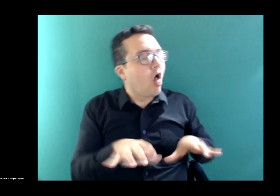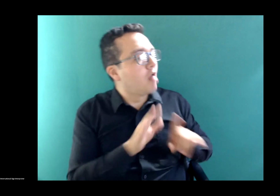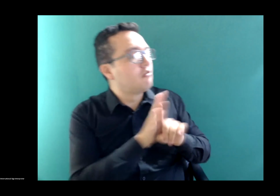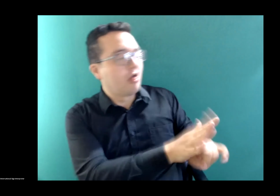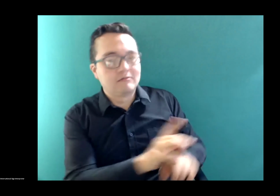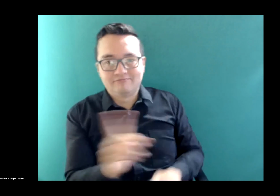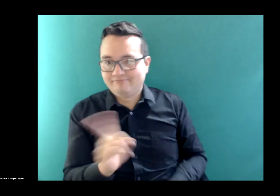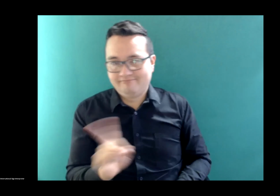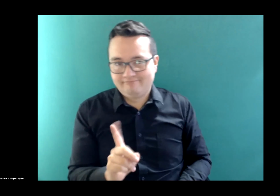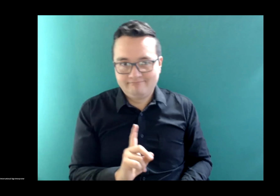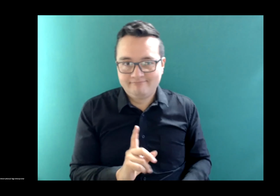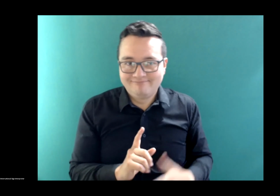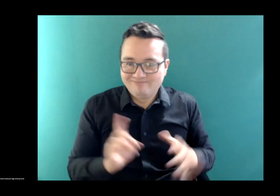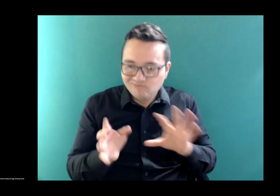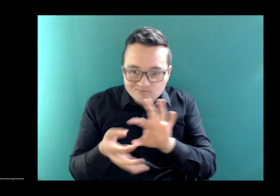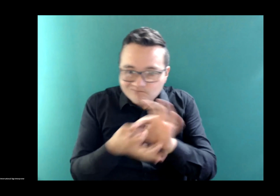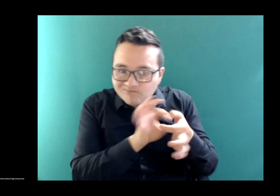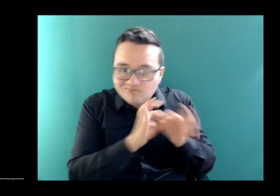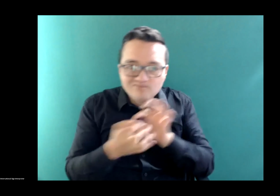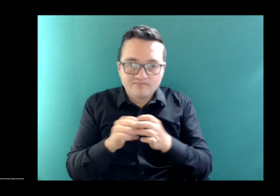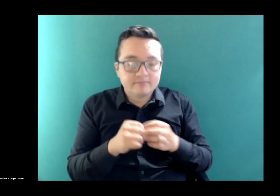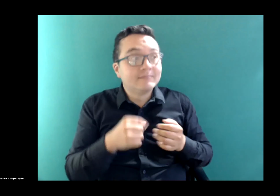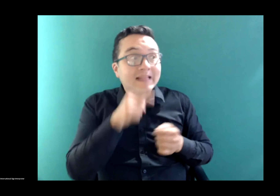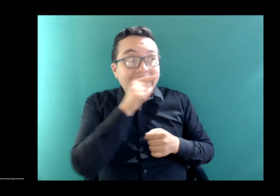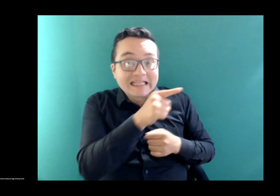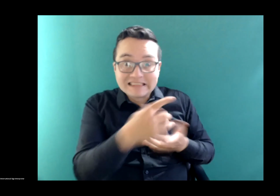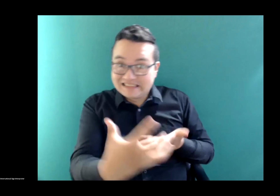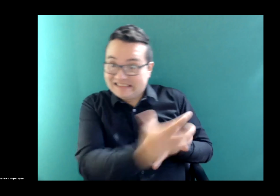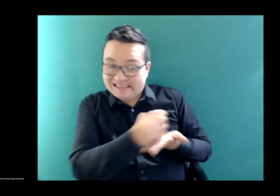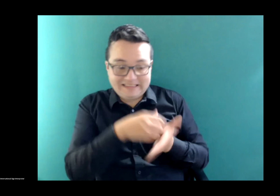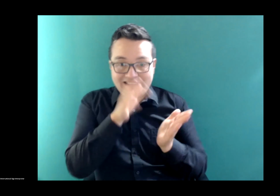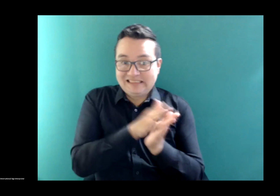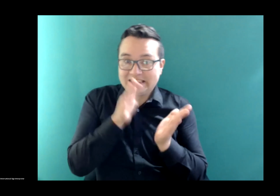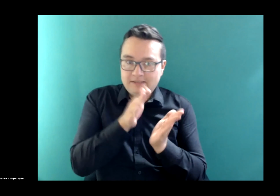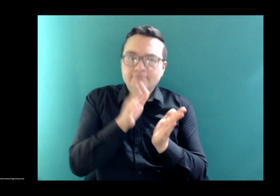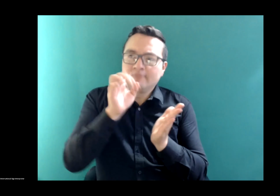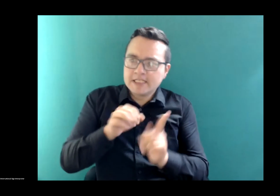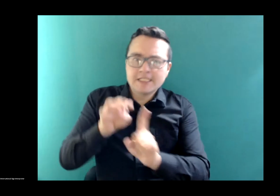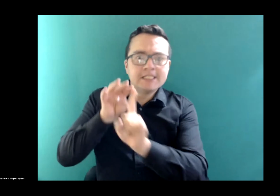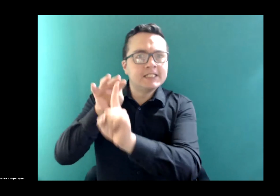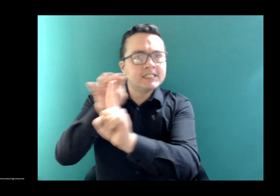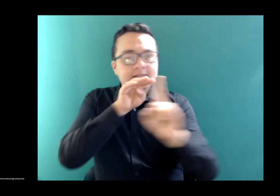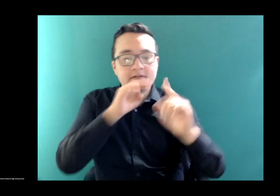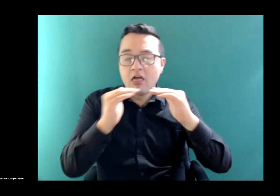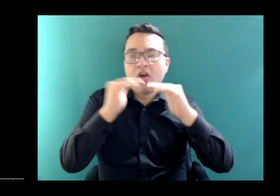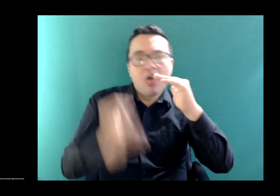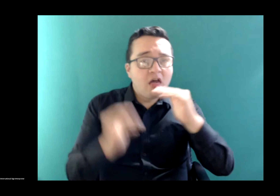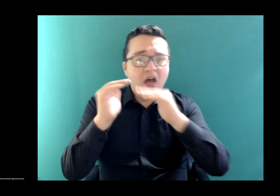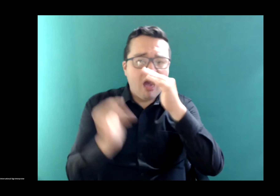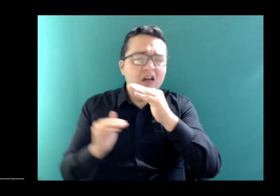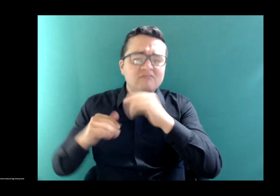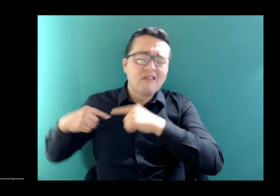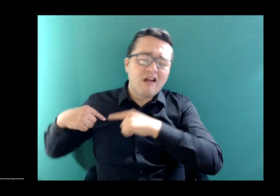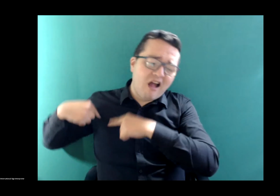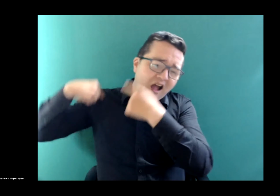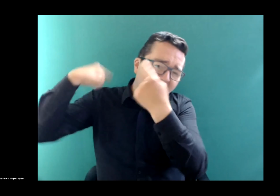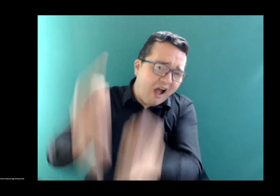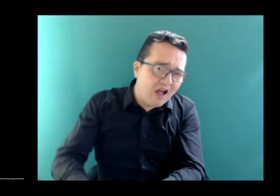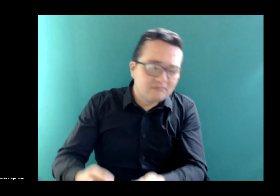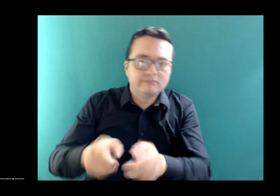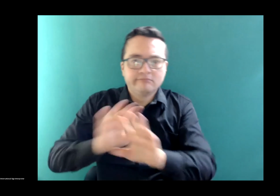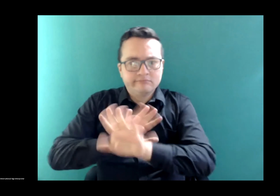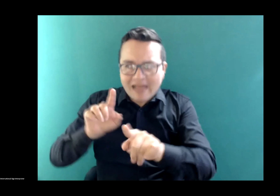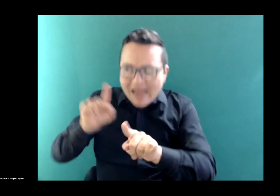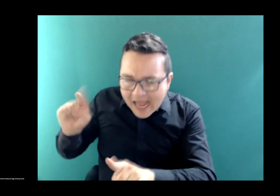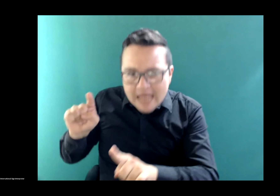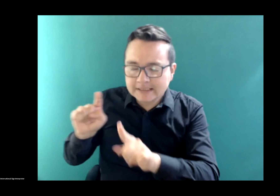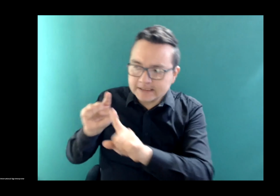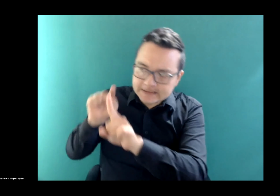We have other things on going in Nigeria in terms of digital inclusion. Although we are not doing it in a very coherent manner.